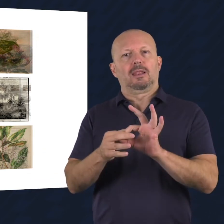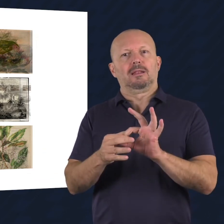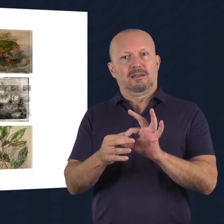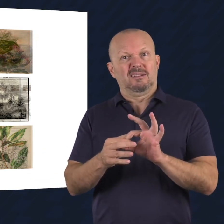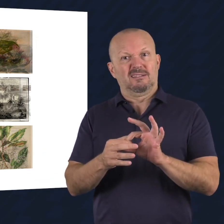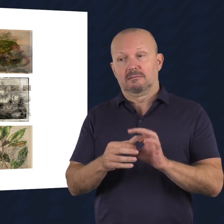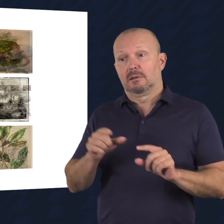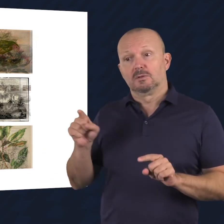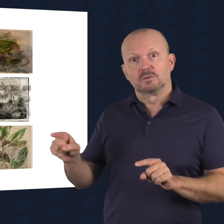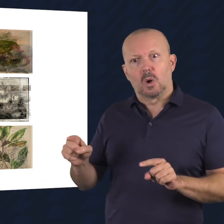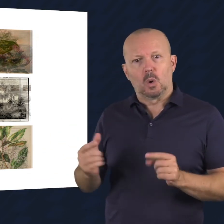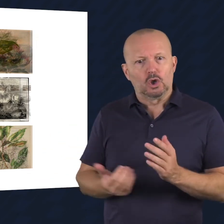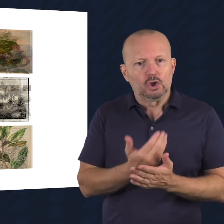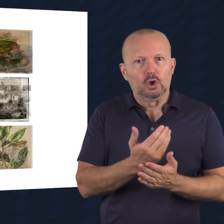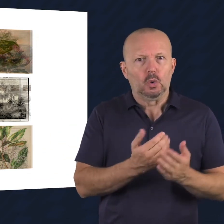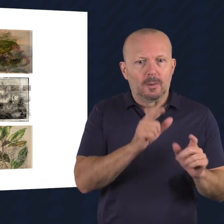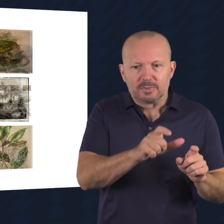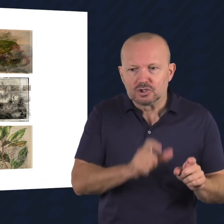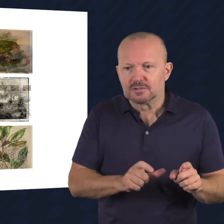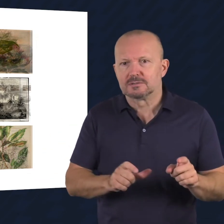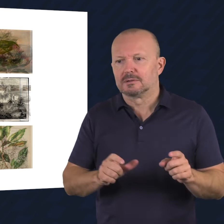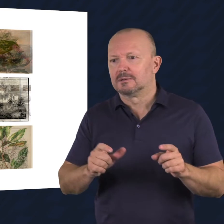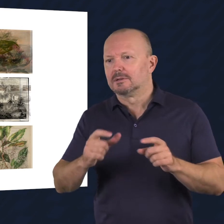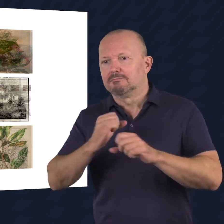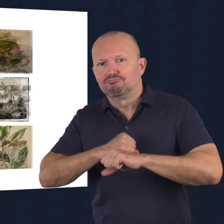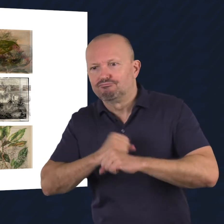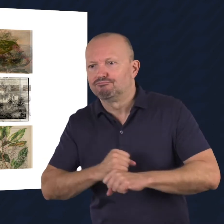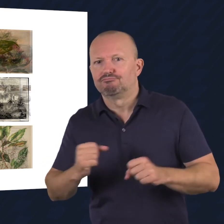over a selection of digital objects in order to generate new narratives.